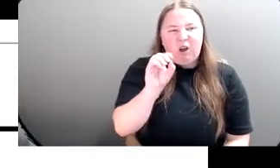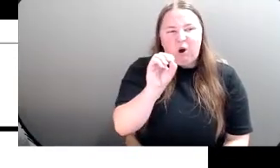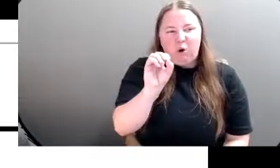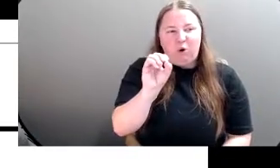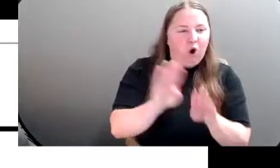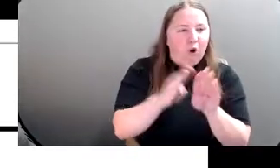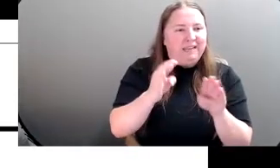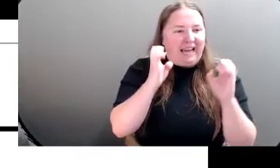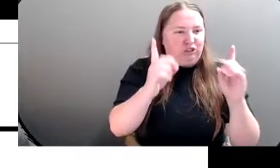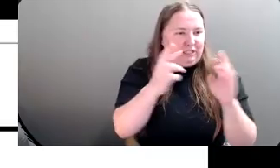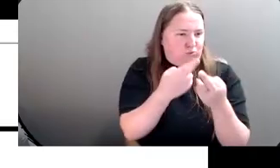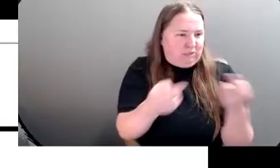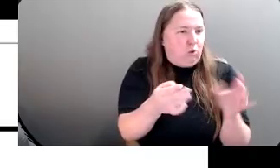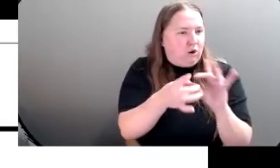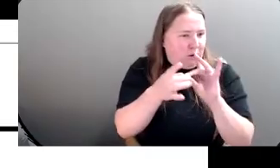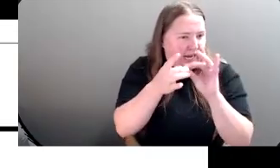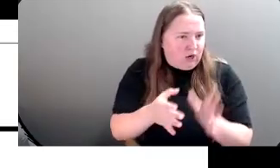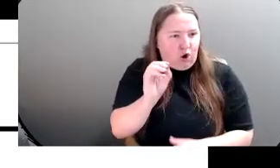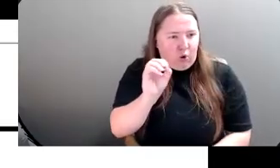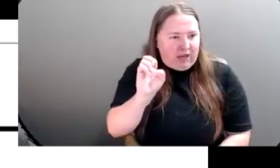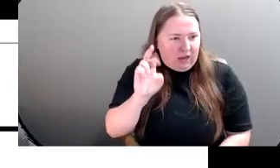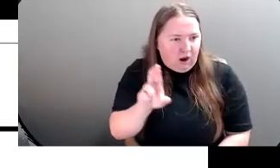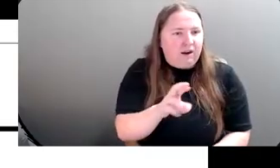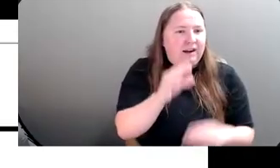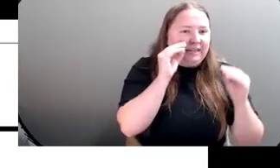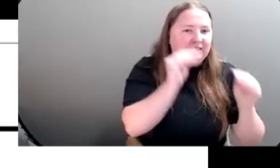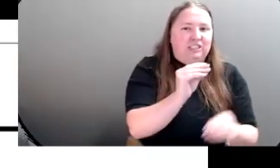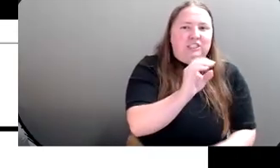and then I also teach EMLS and linguistics classes,